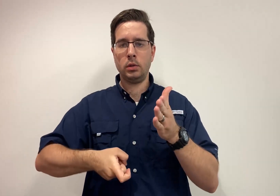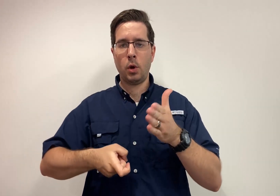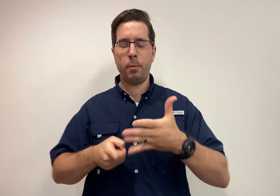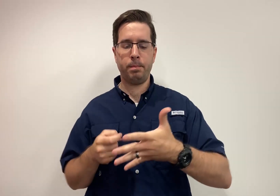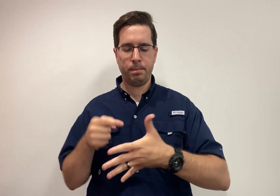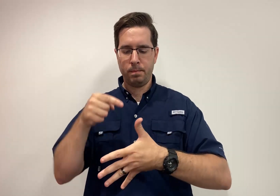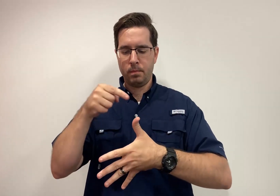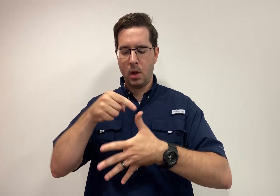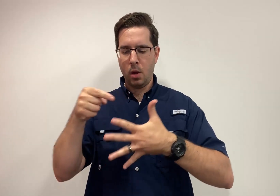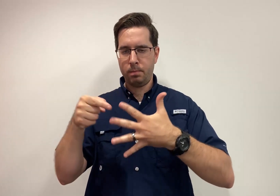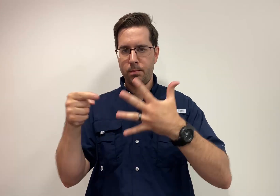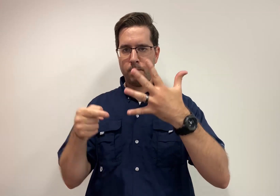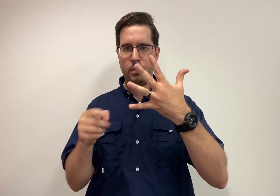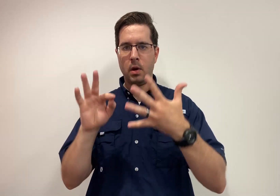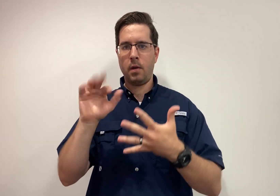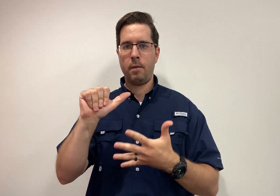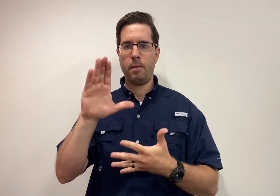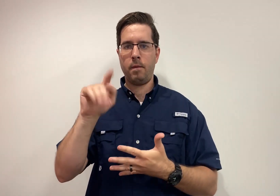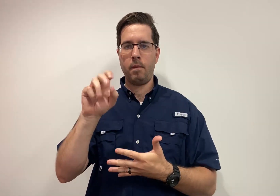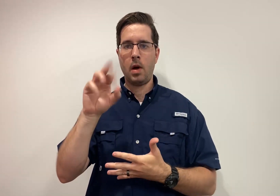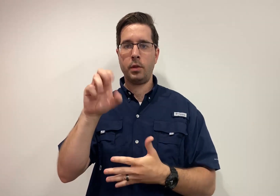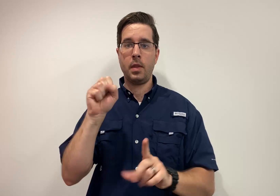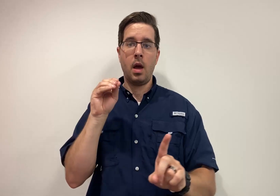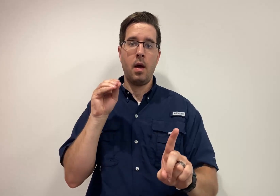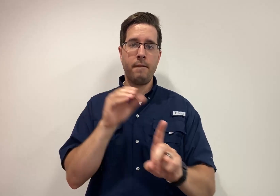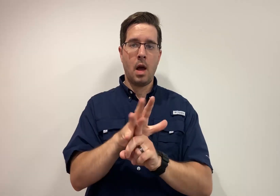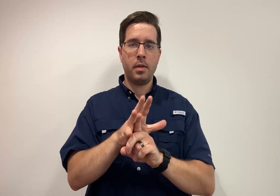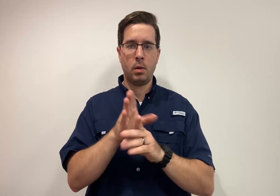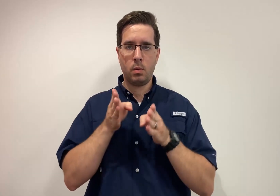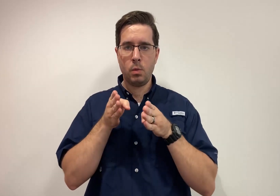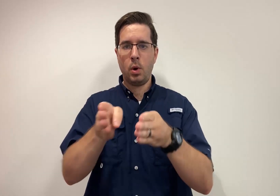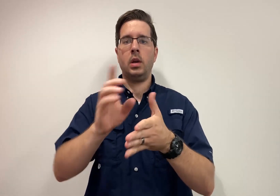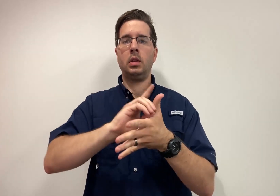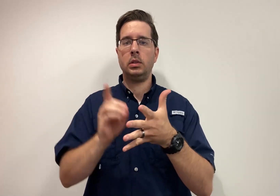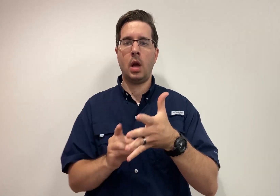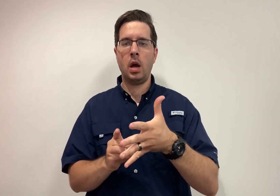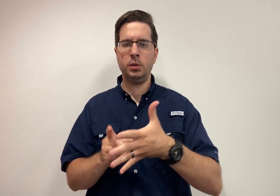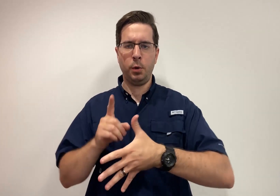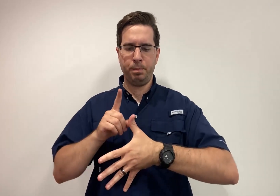There are factors that affects the roadway design such as